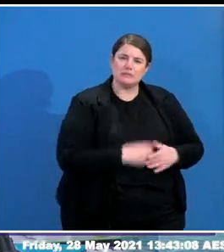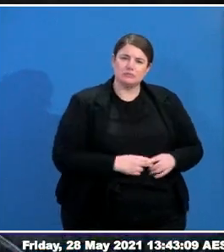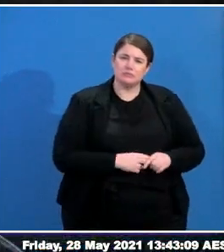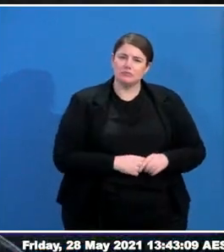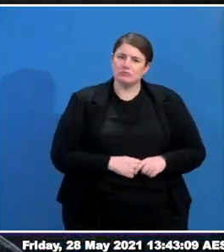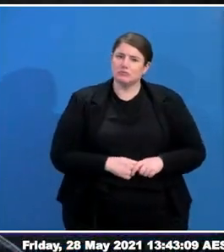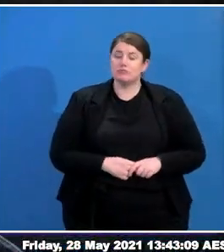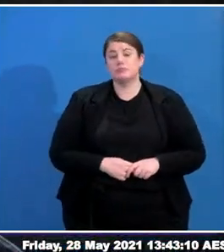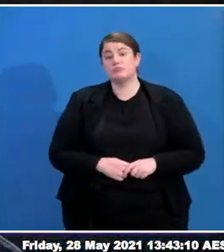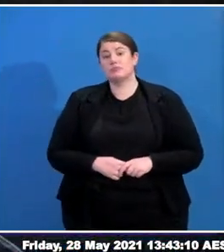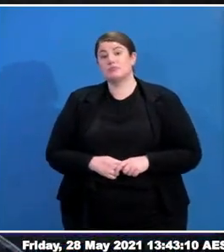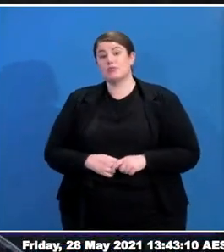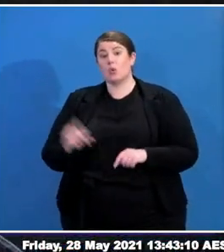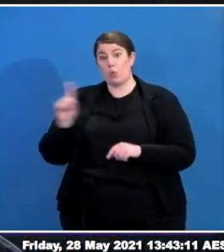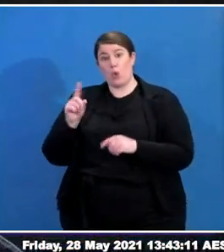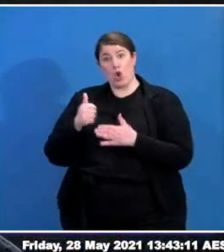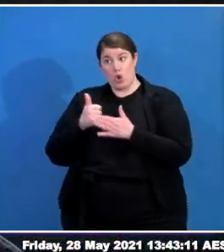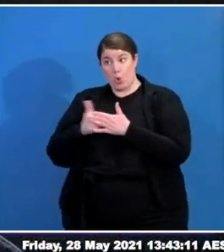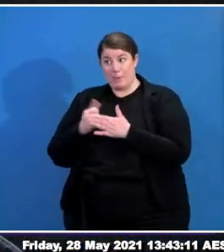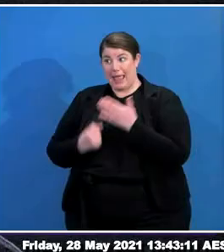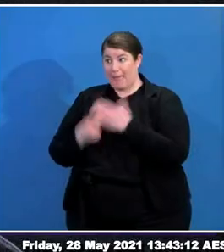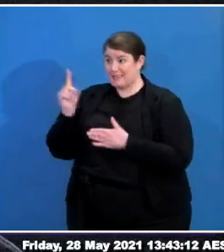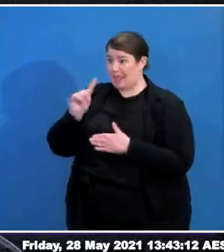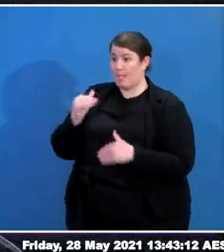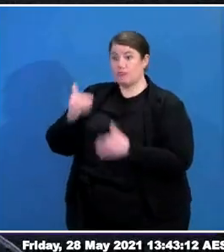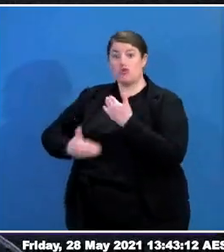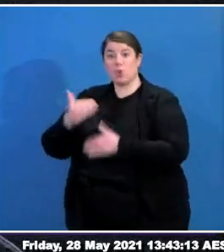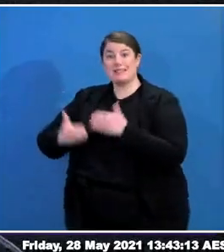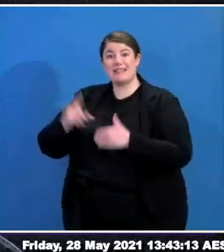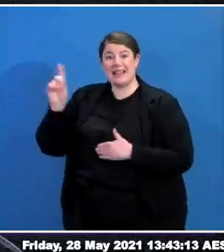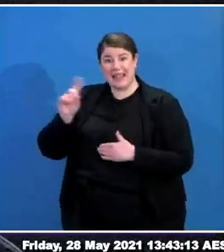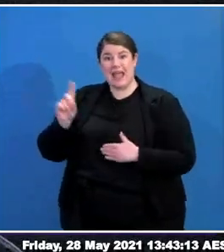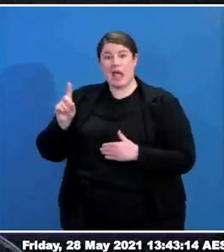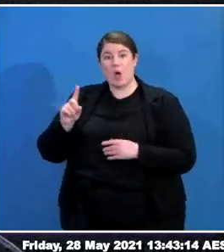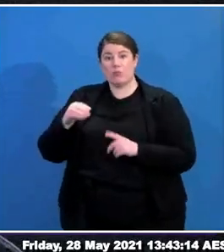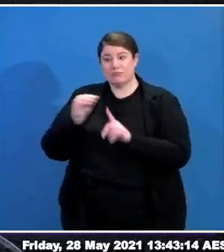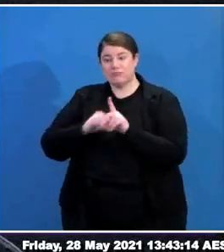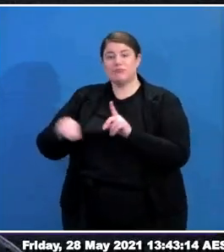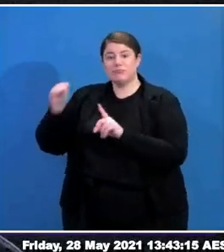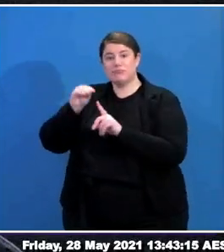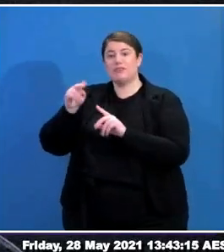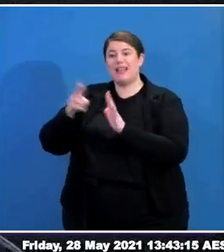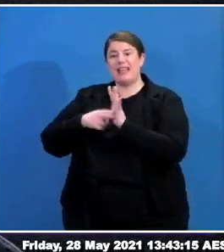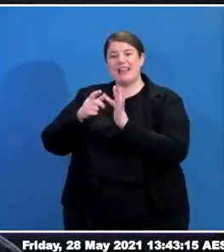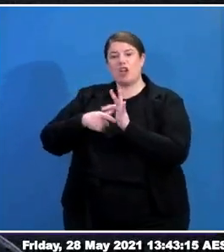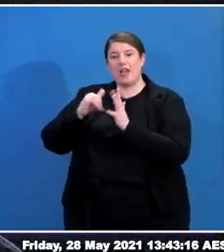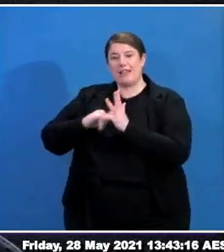MR McNAUGHTON: Chair, what normally happens or what is the process now is that there is an escalation through to the Quality and Safeguards Commission